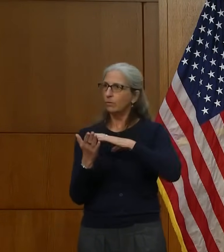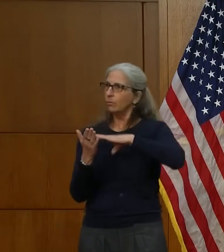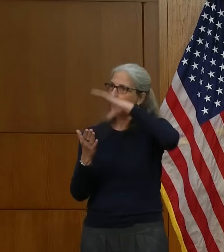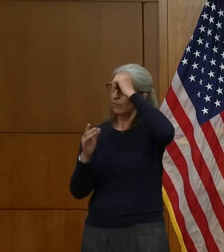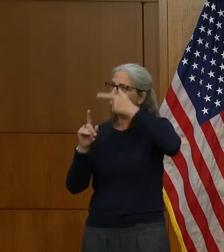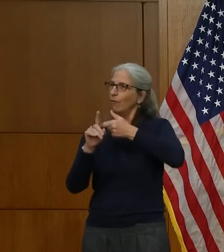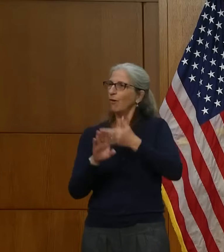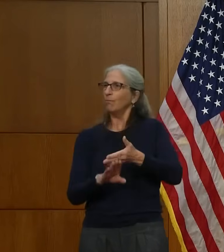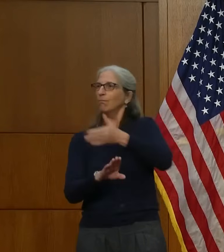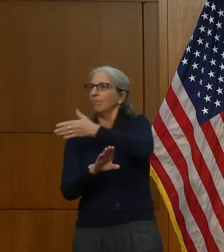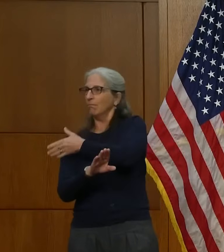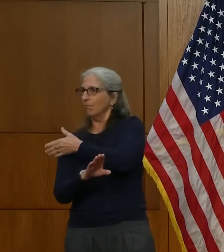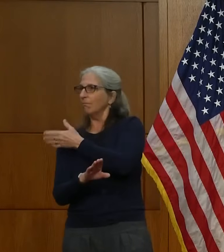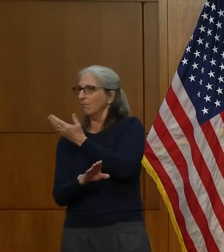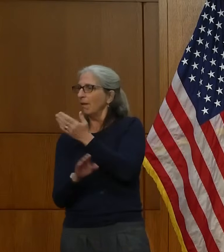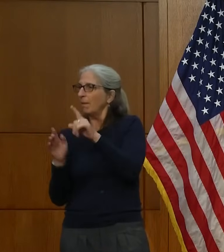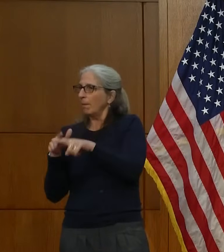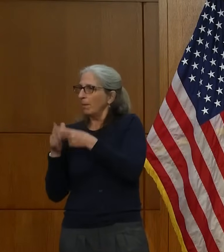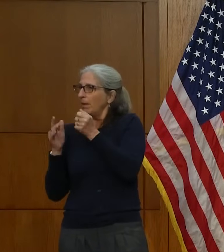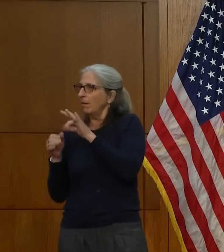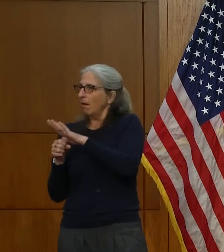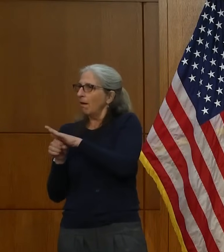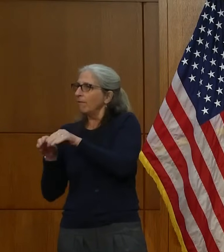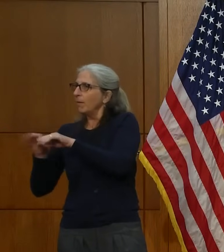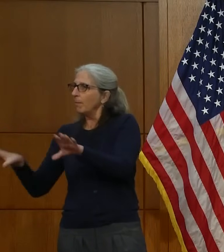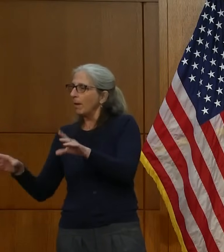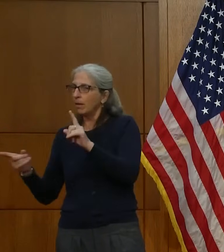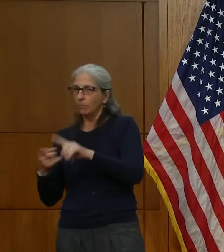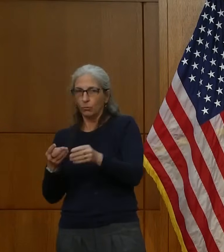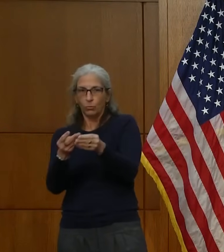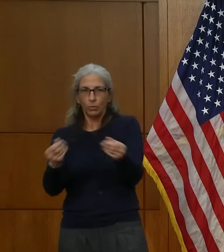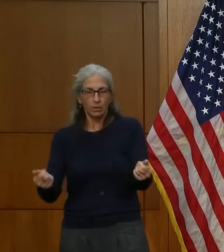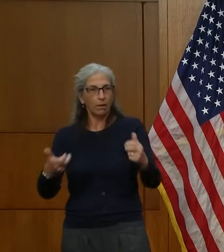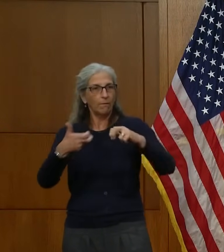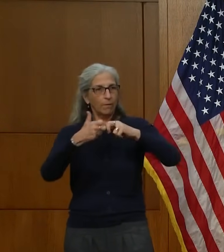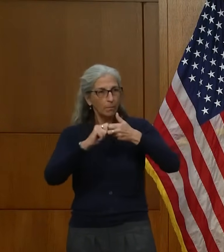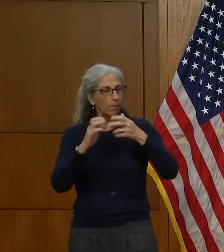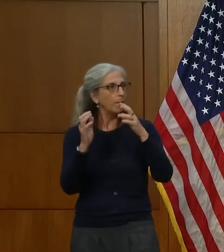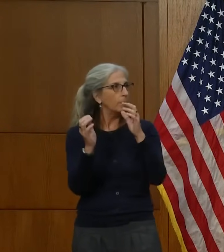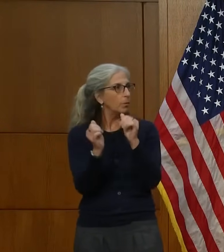HOW CAN WE APPLY ANY OF THE